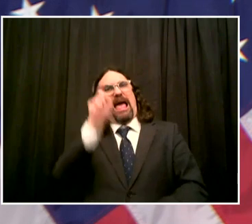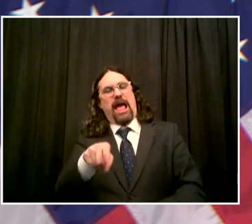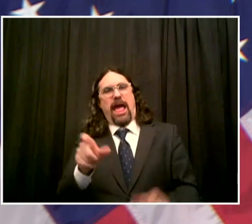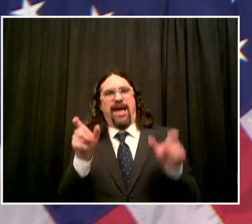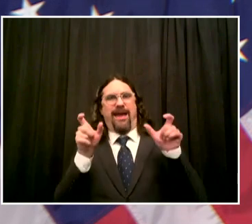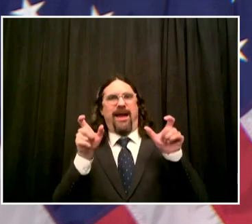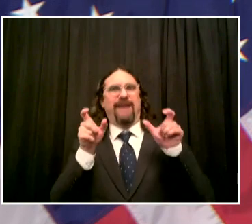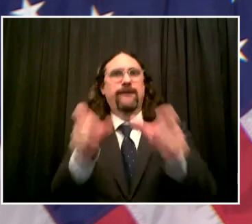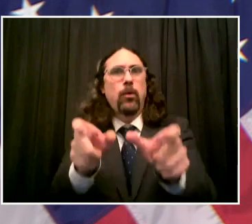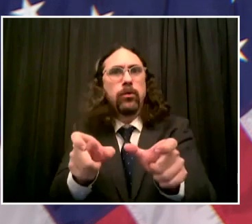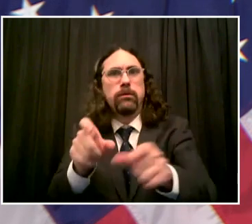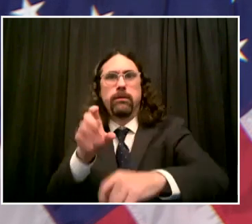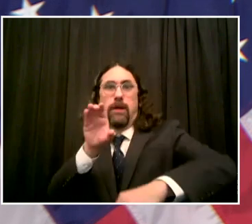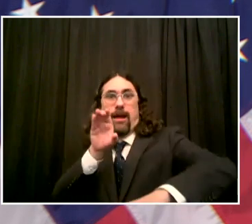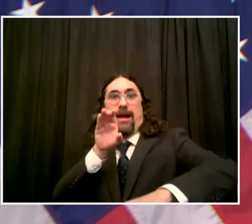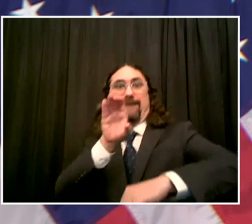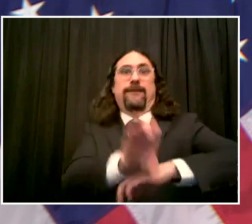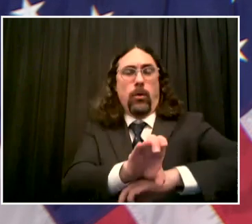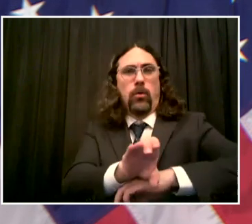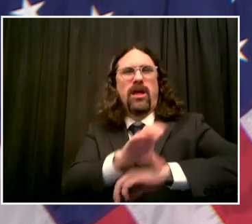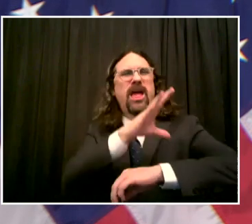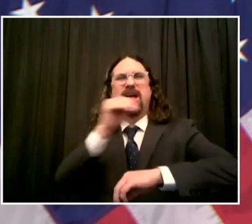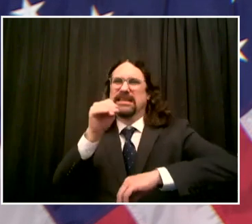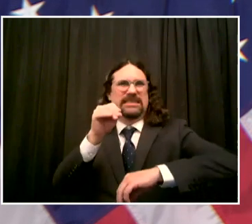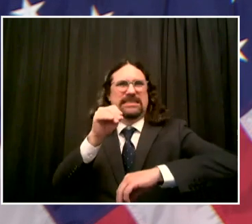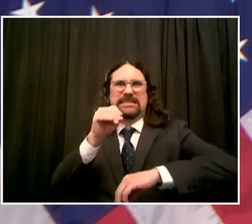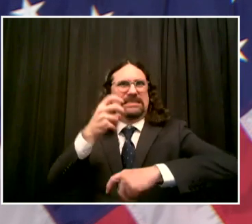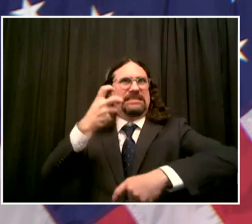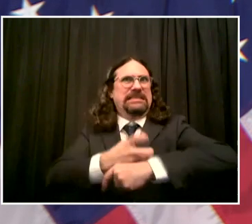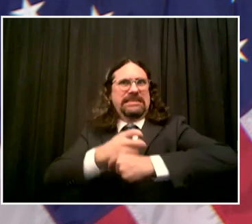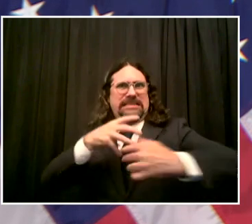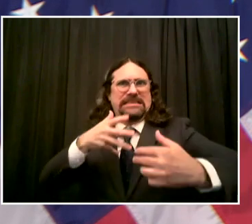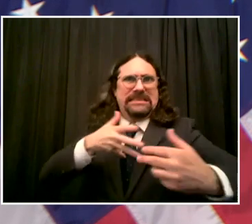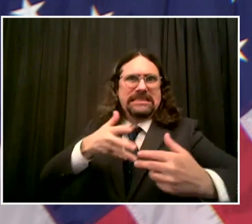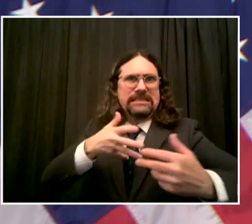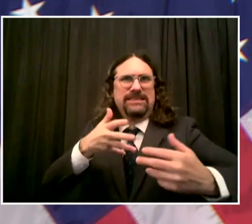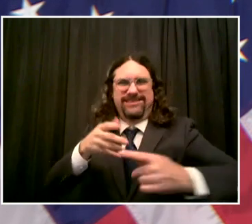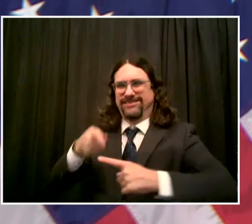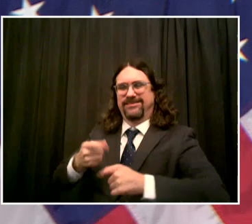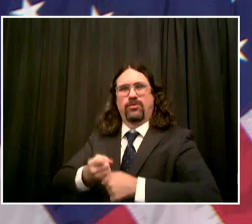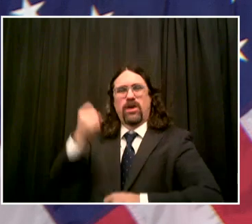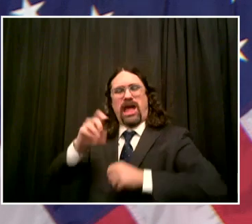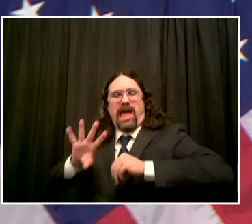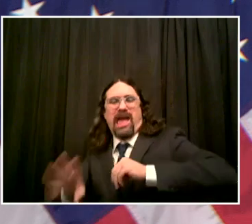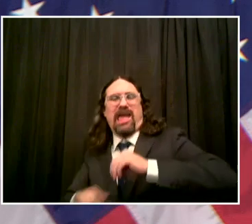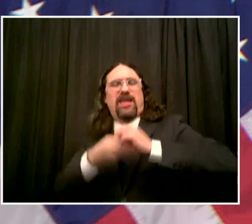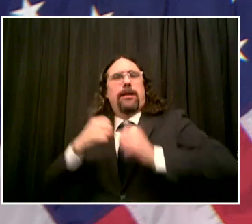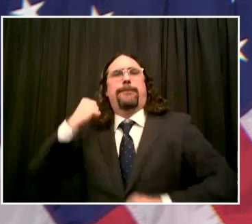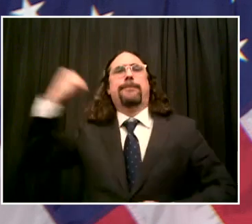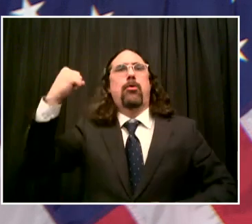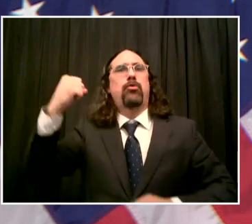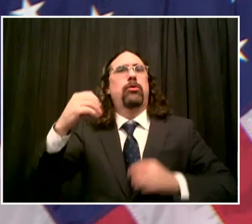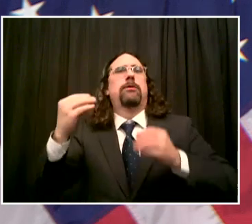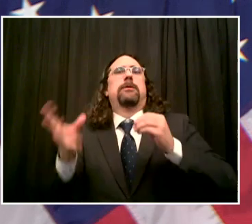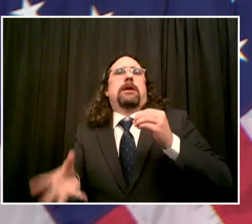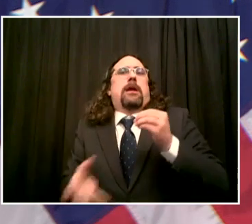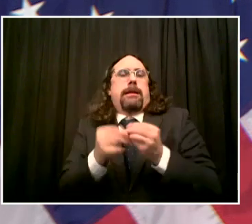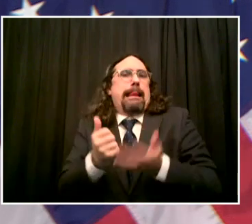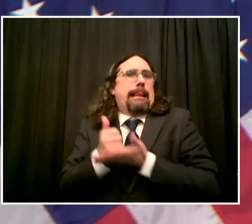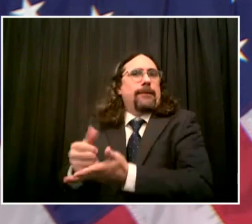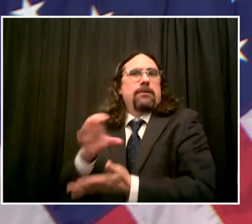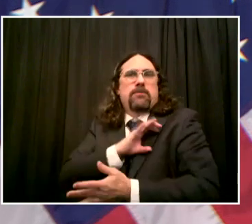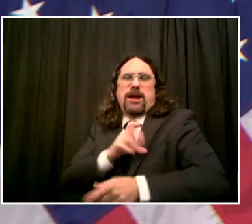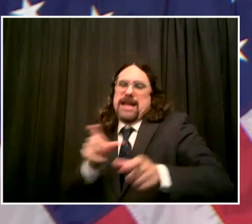CAN WE DE-ESCALATE WITH